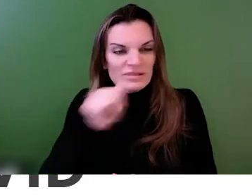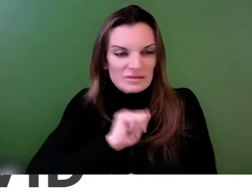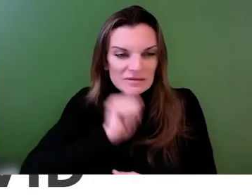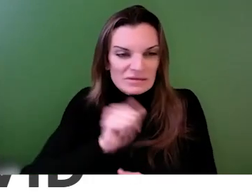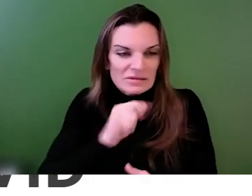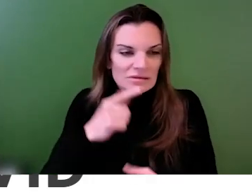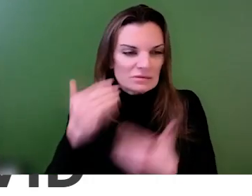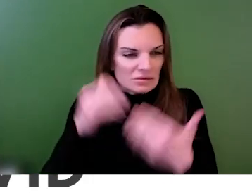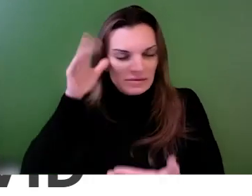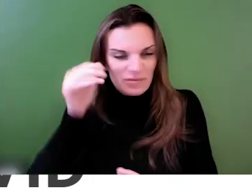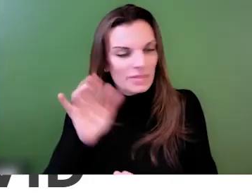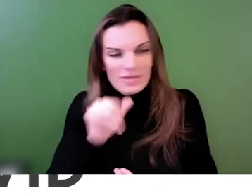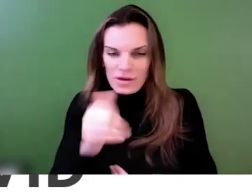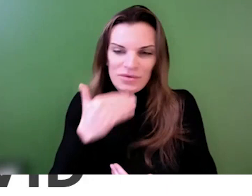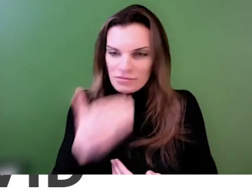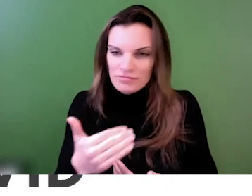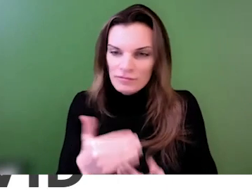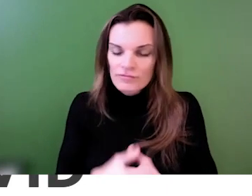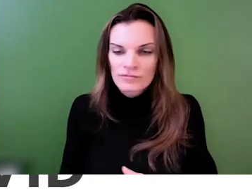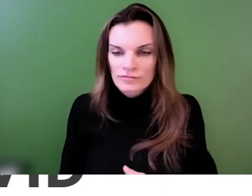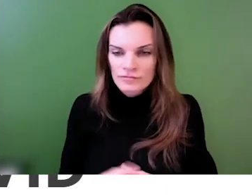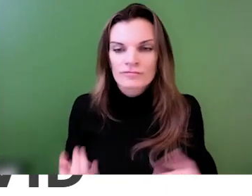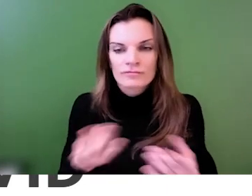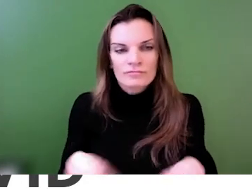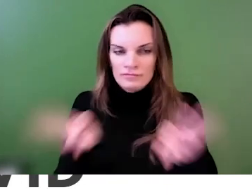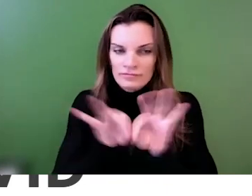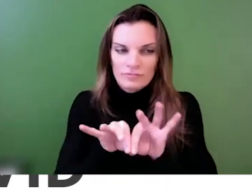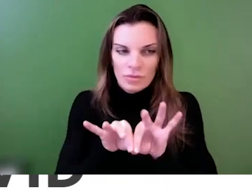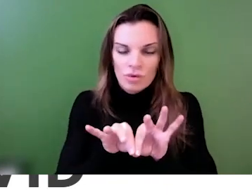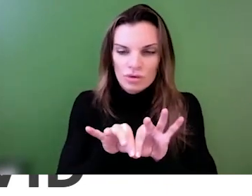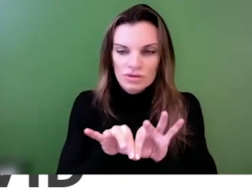line. So this is a very important thing to learn to do